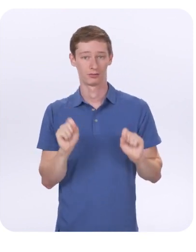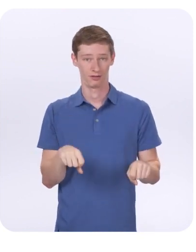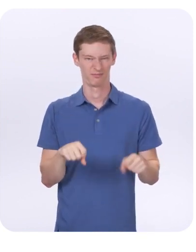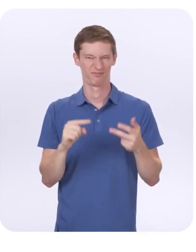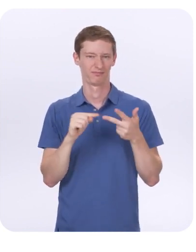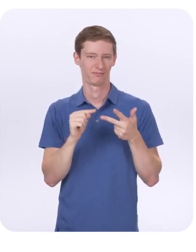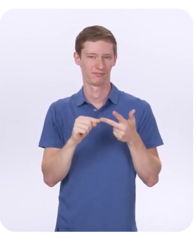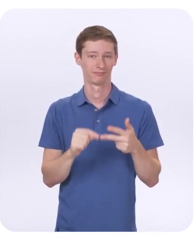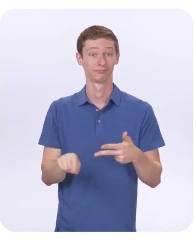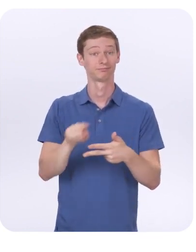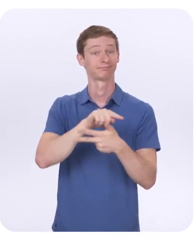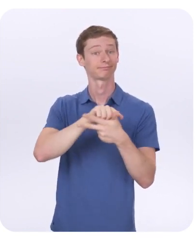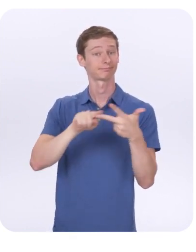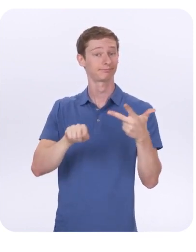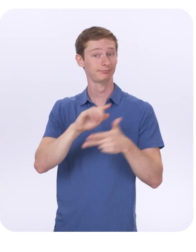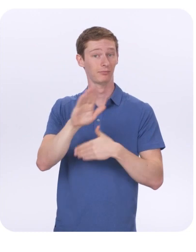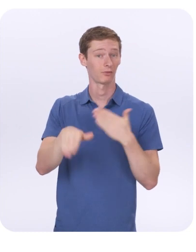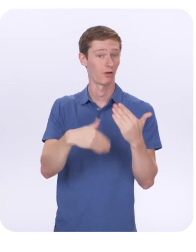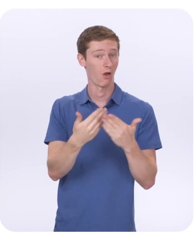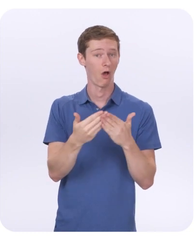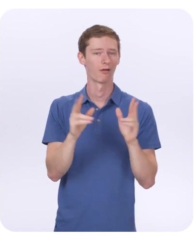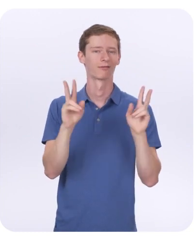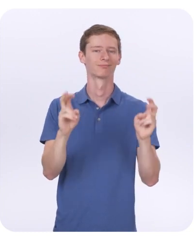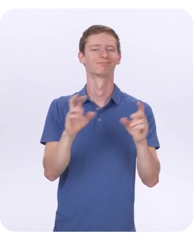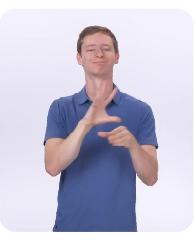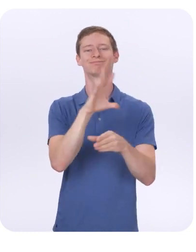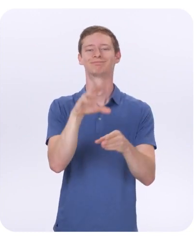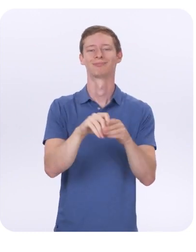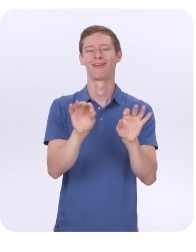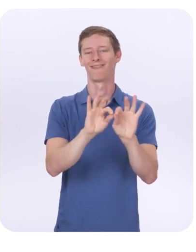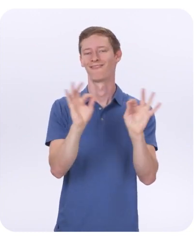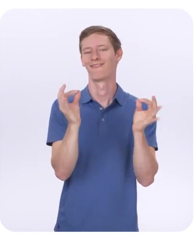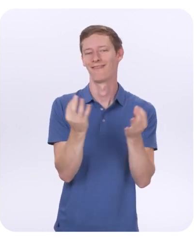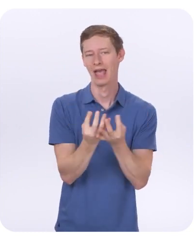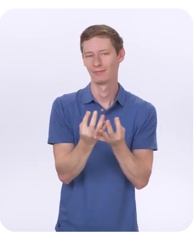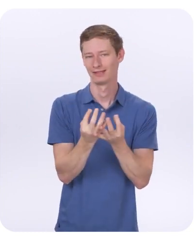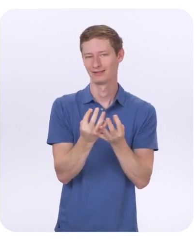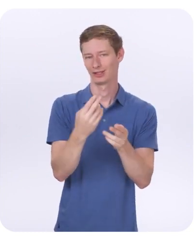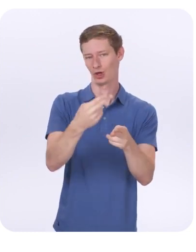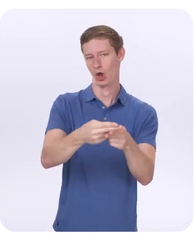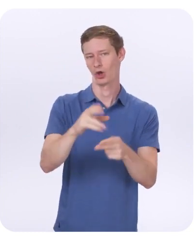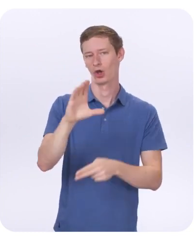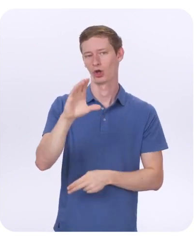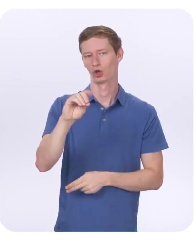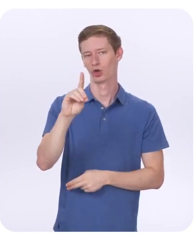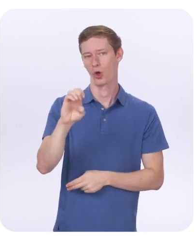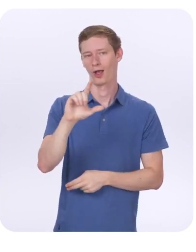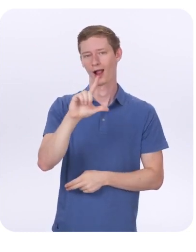The base and Python models are designed to be used for code completion. For instance, in an ID and